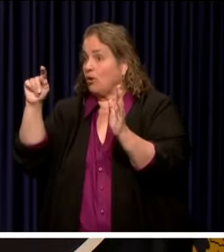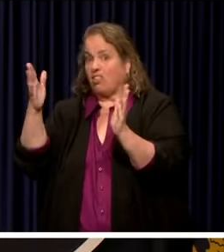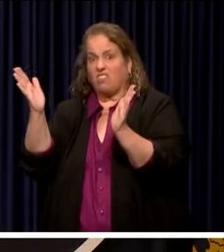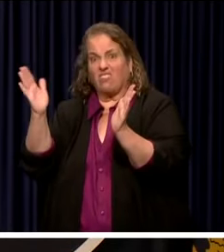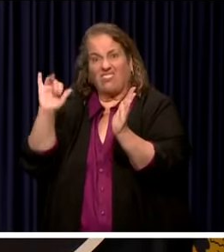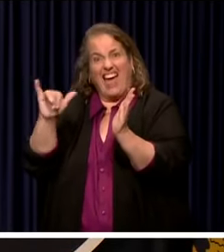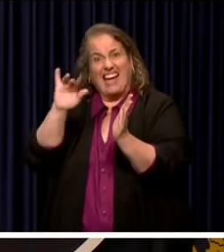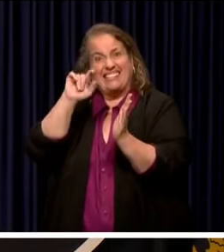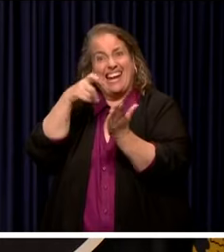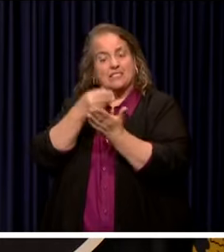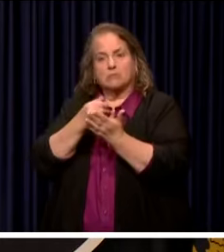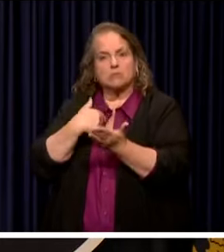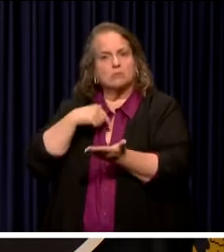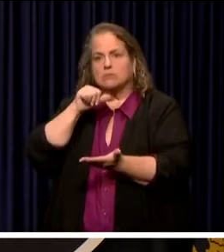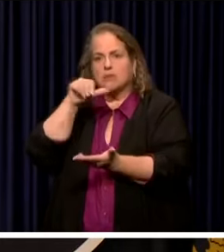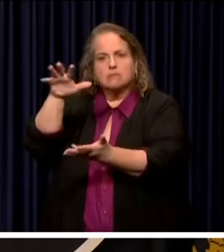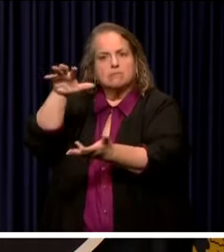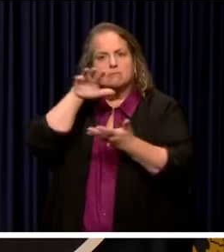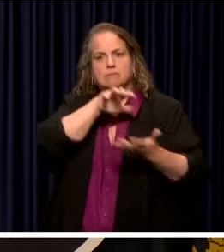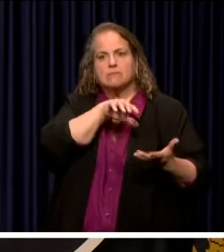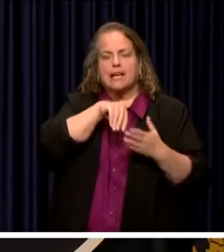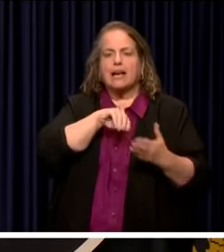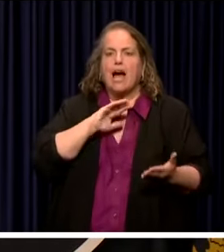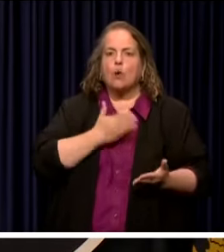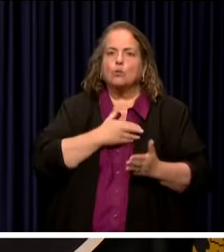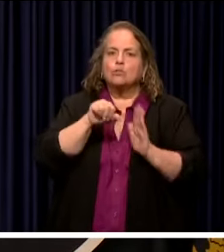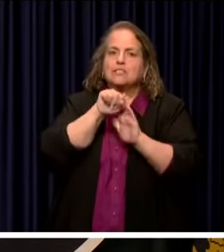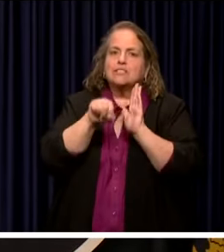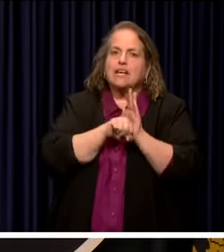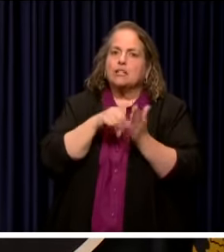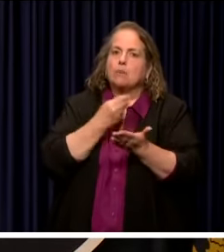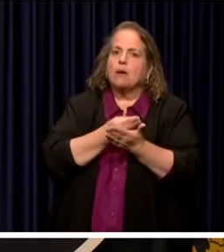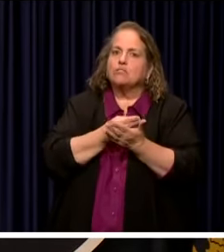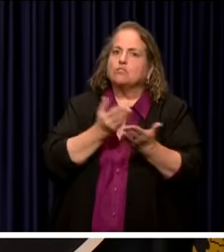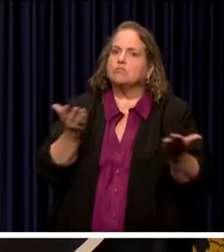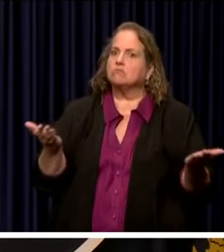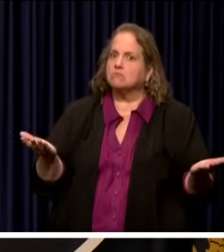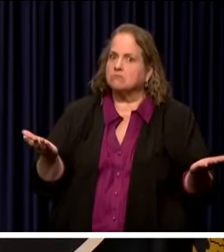AND WE'RE GOING TO USE IT. WE NEED THAT MONEY.